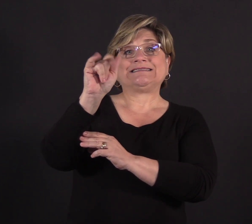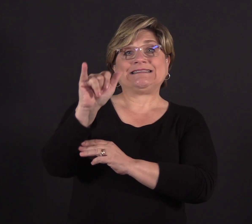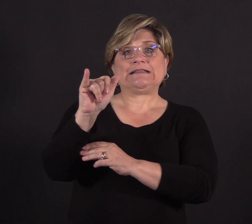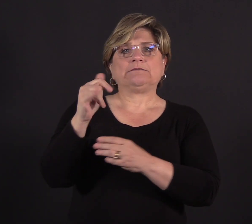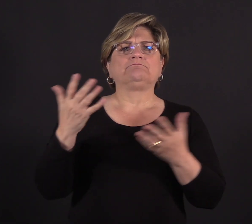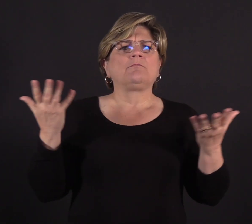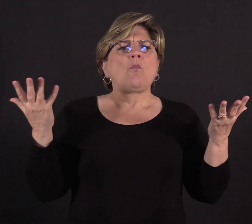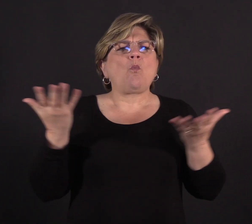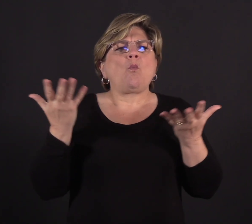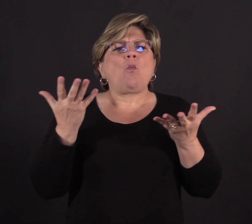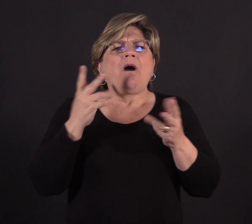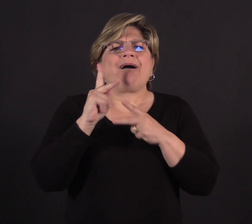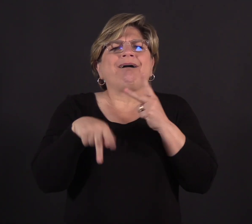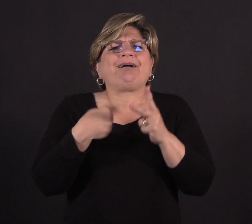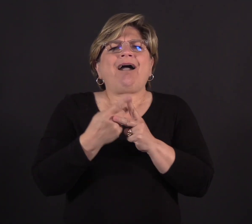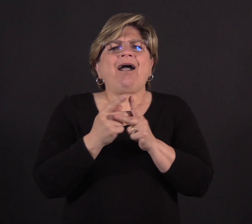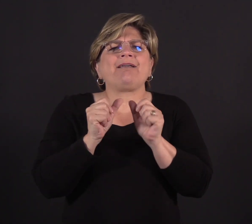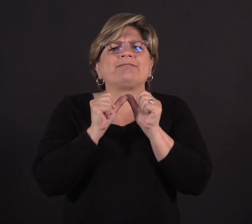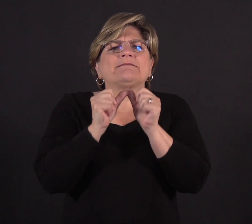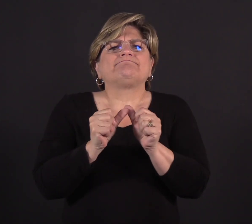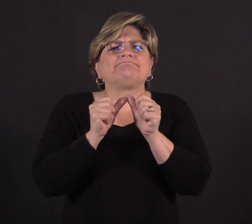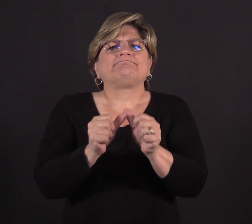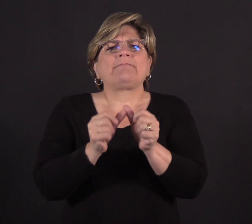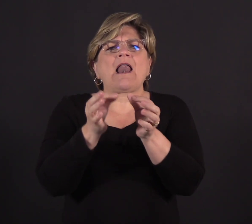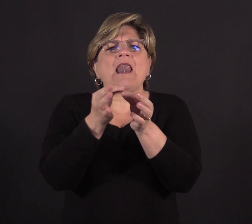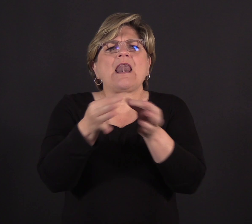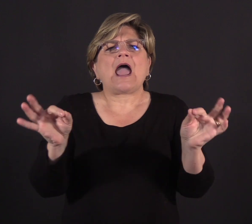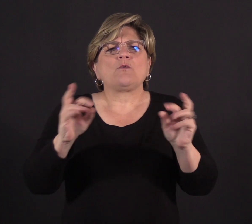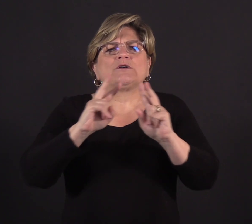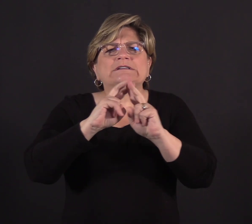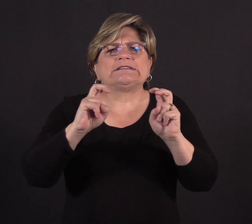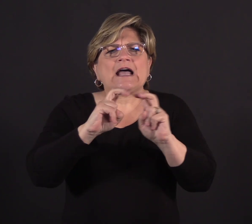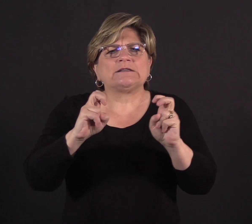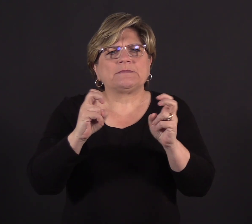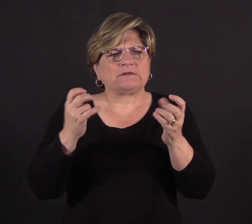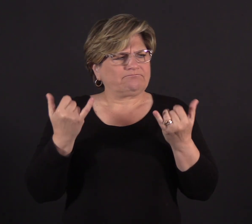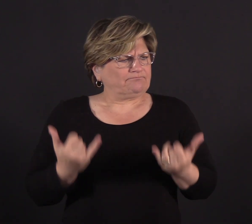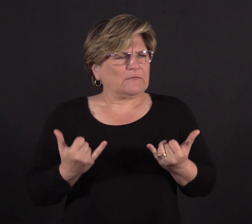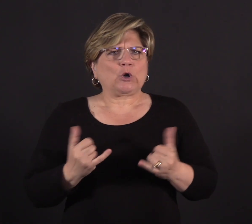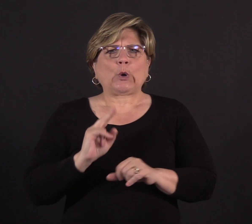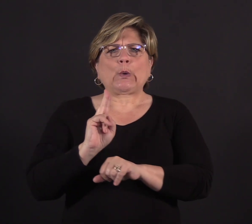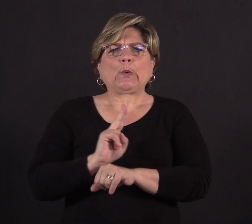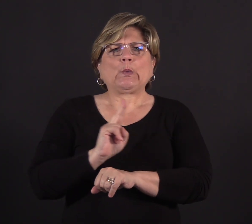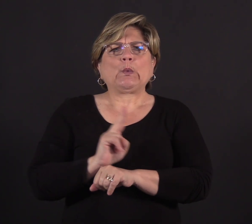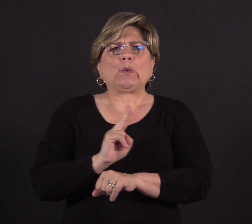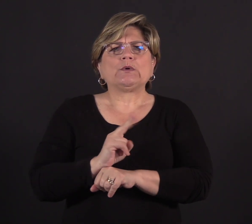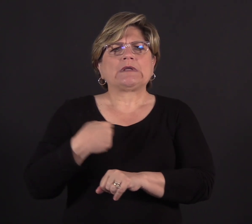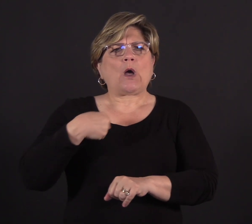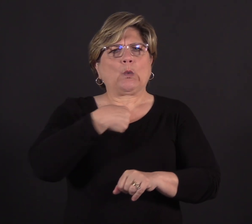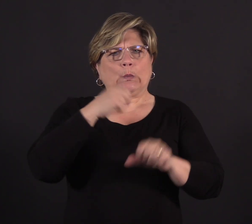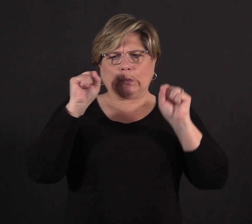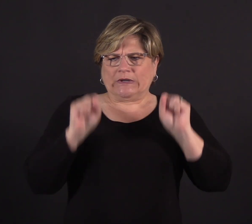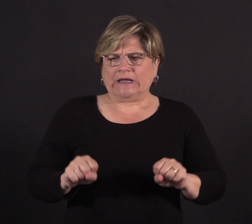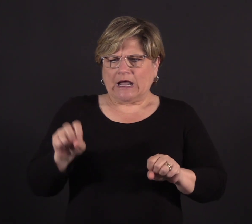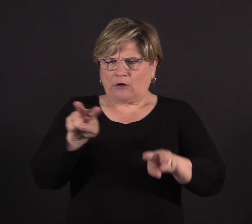What types of consistent language assessments are being used that we can monitor to ensure